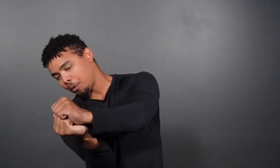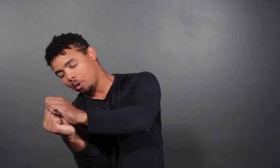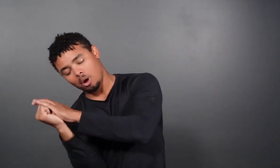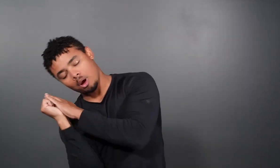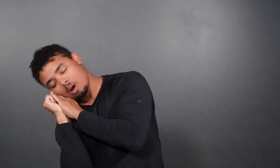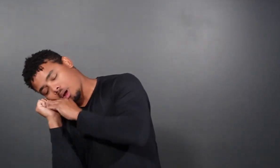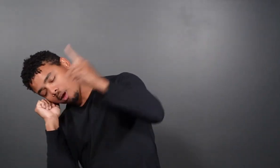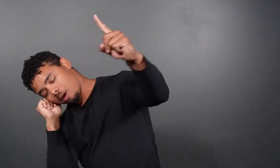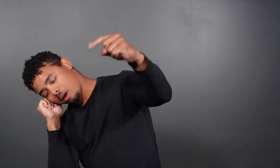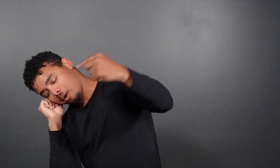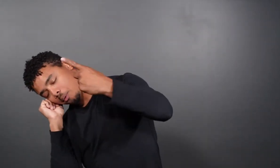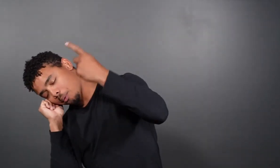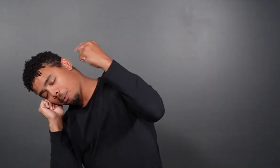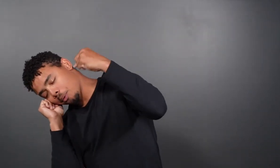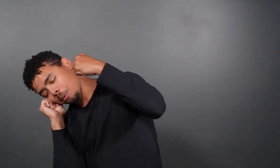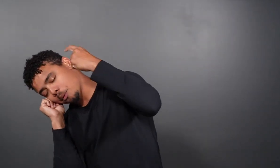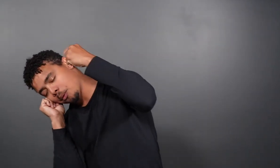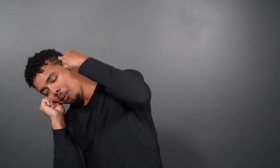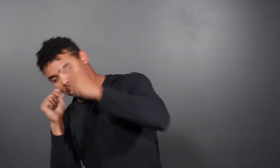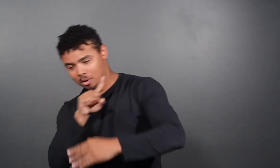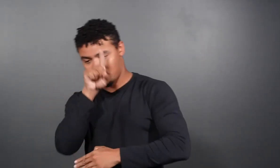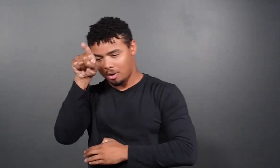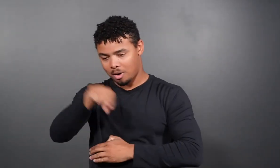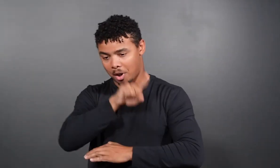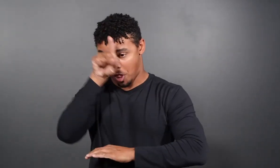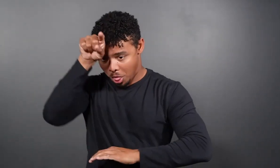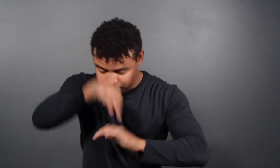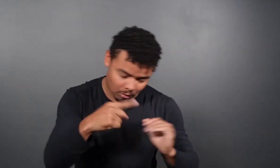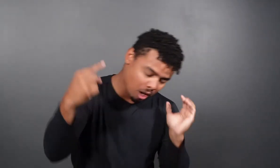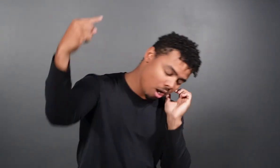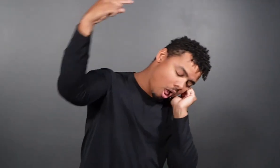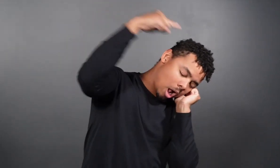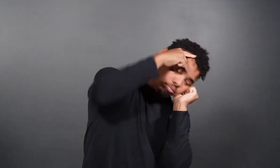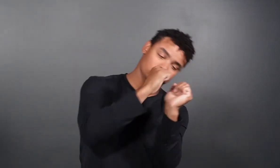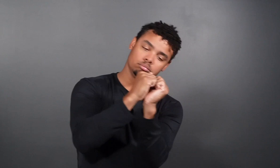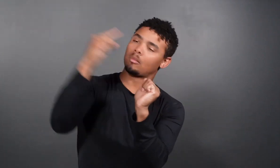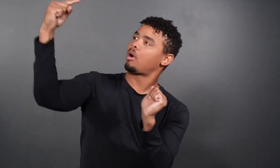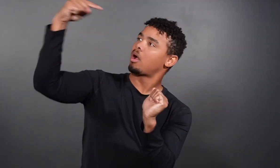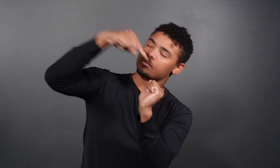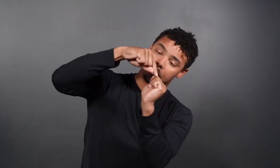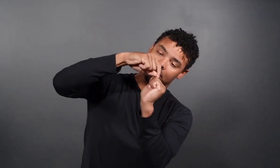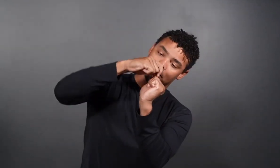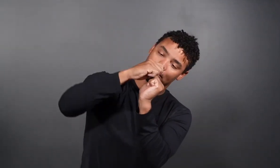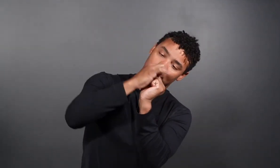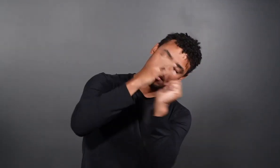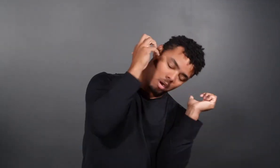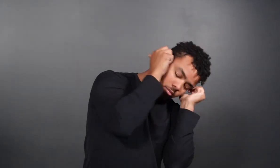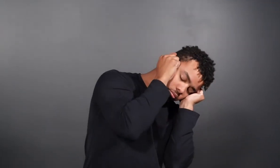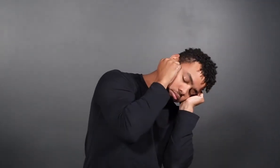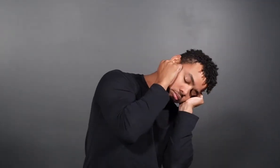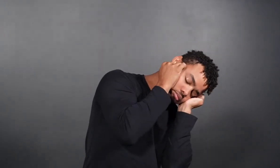until it finds its home